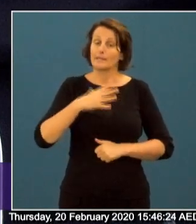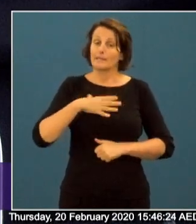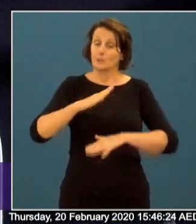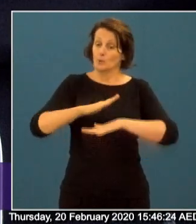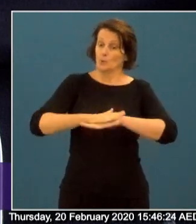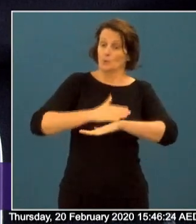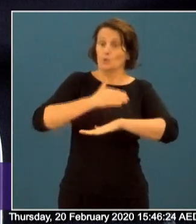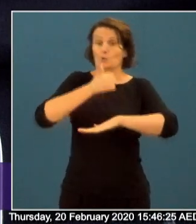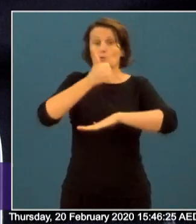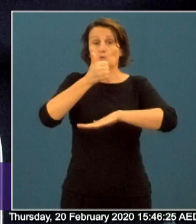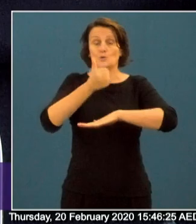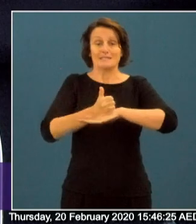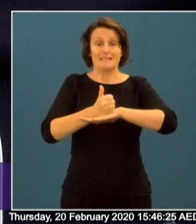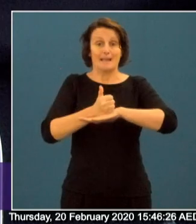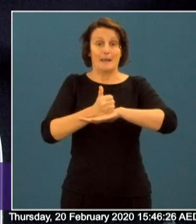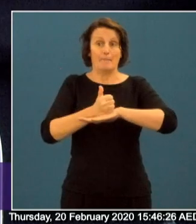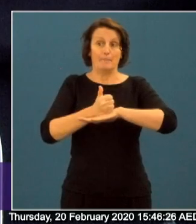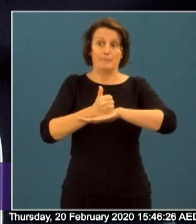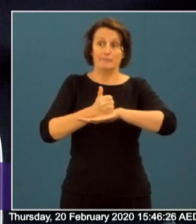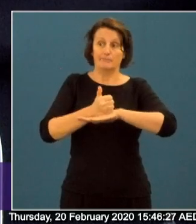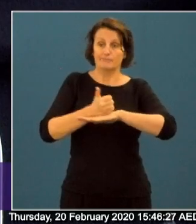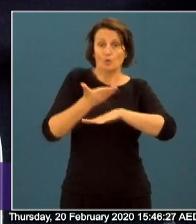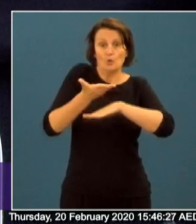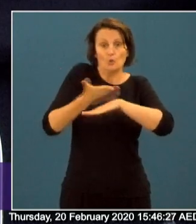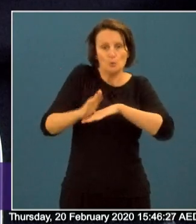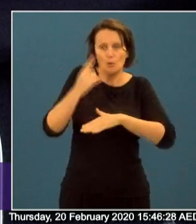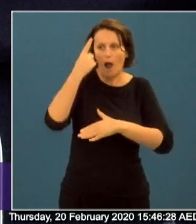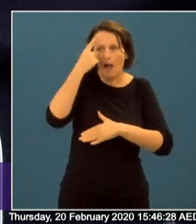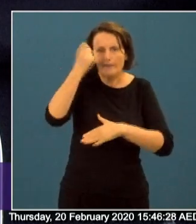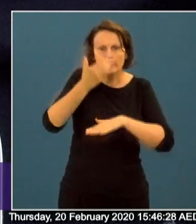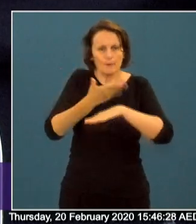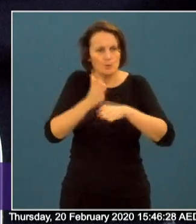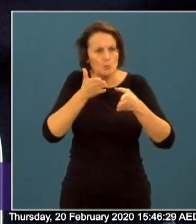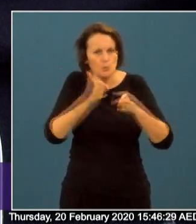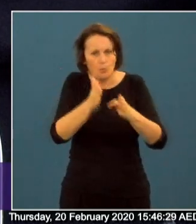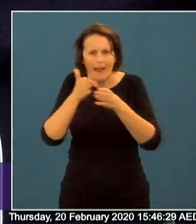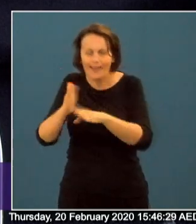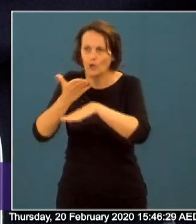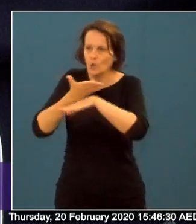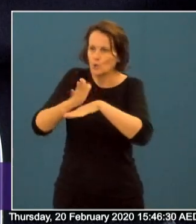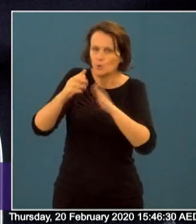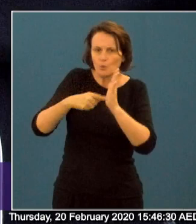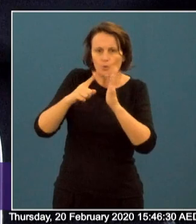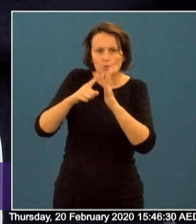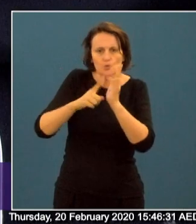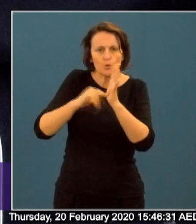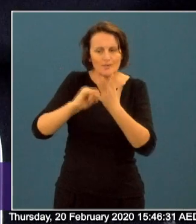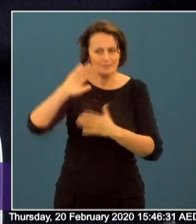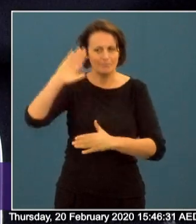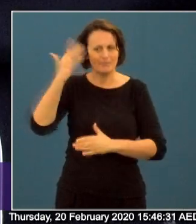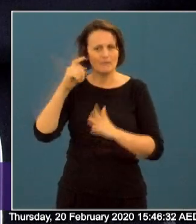the potentially very effective new strategies and tools, such as those that Professor Trollor has talked about.